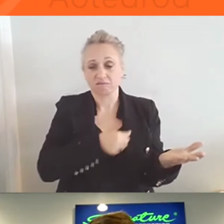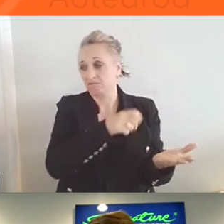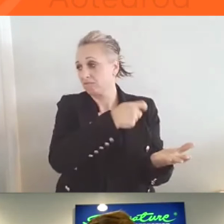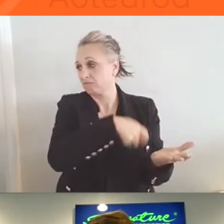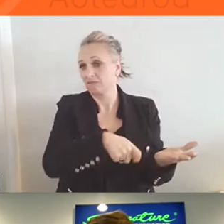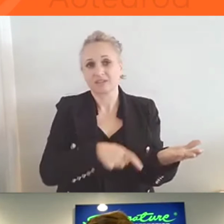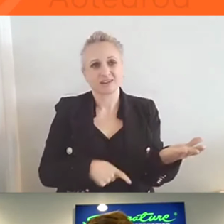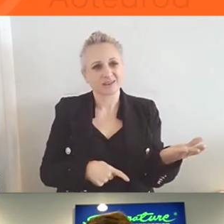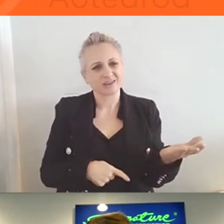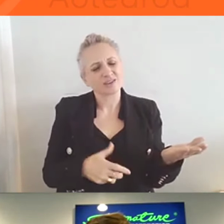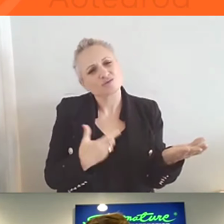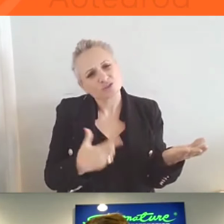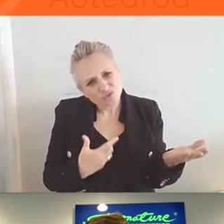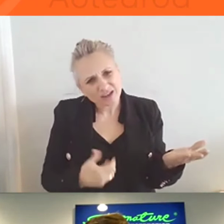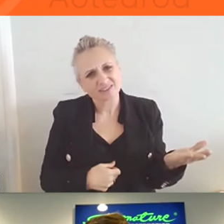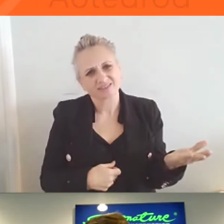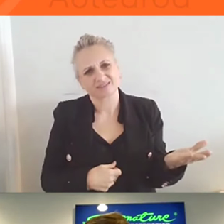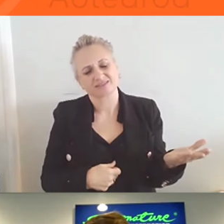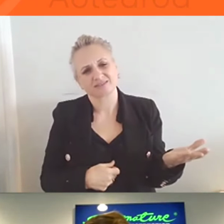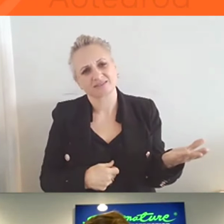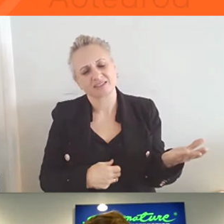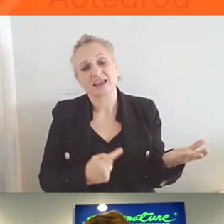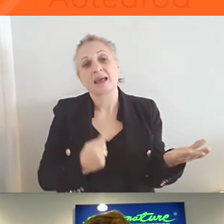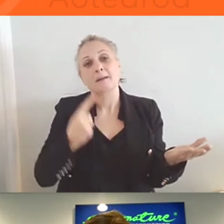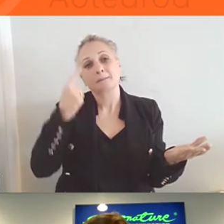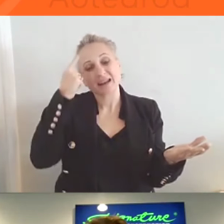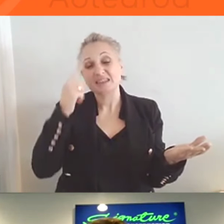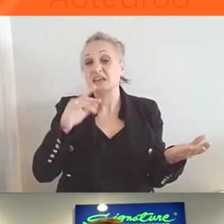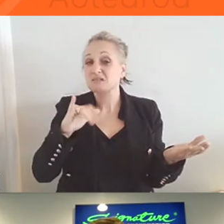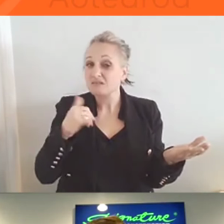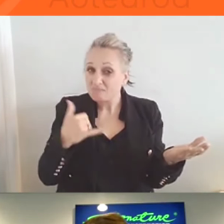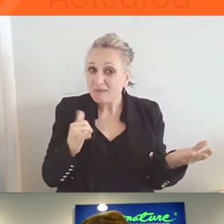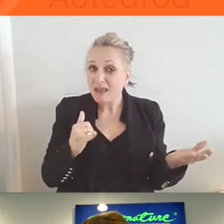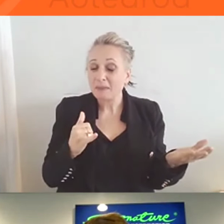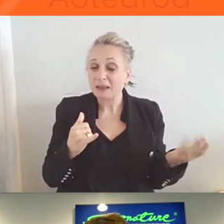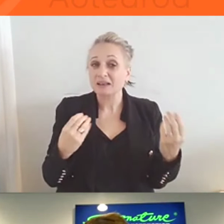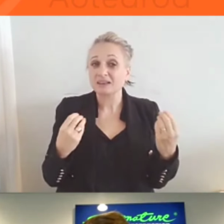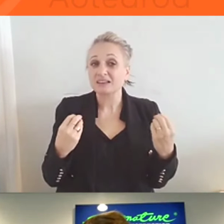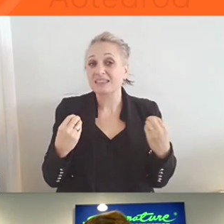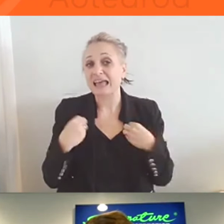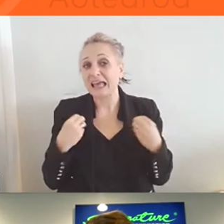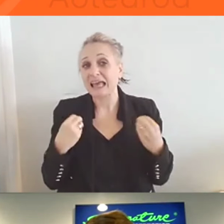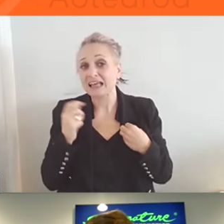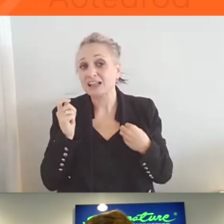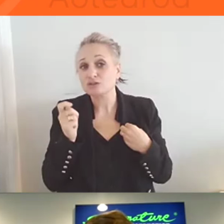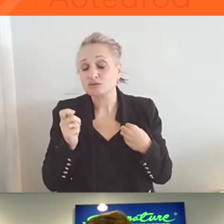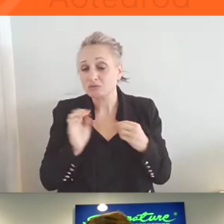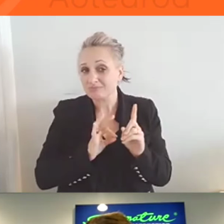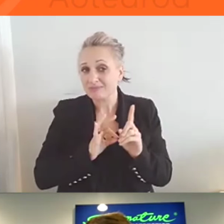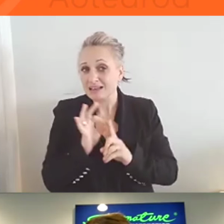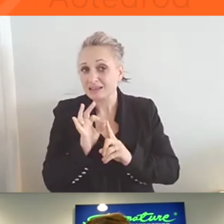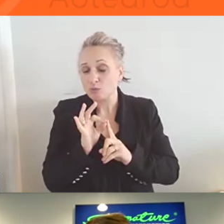in that sense, but I think the industry's moved on a bit. In what ways do you see that you've moved on with that? I can see Helen shaking